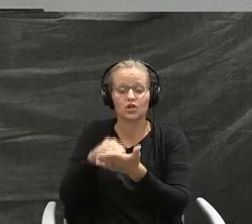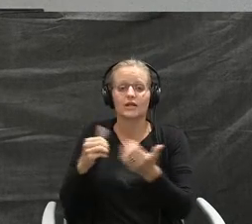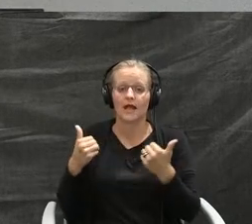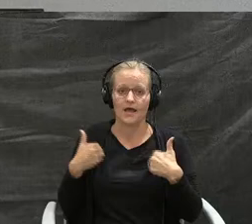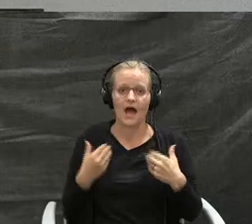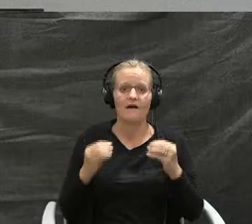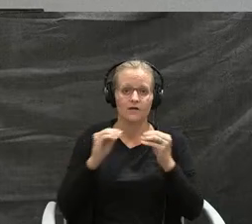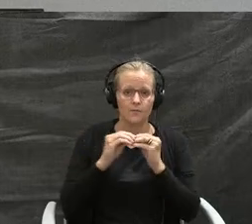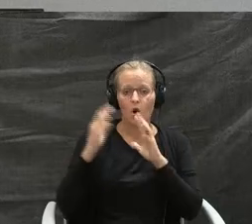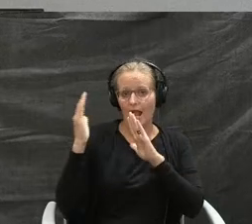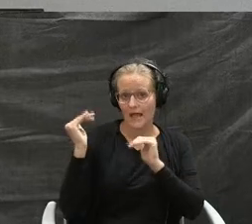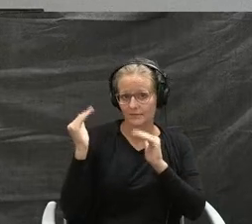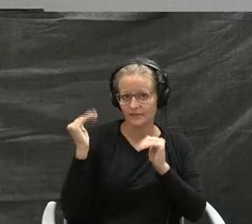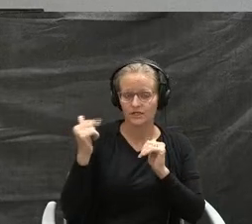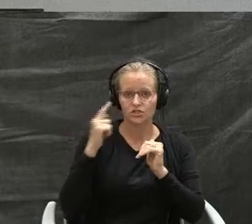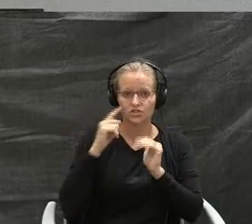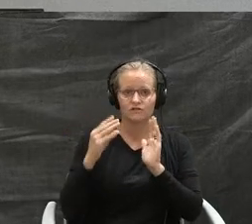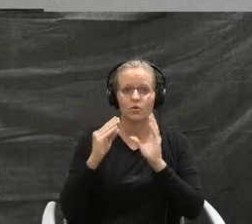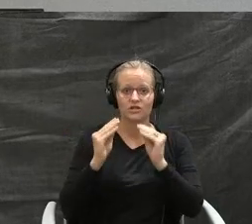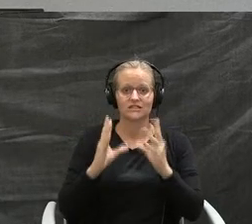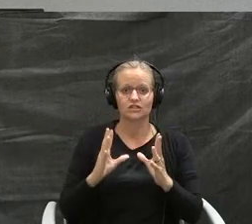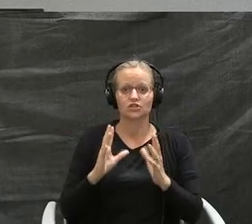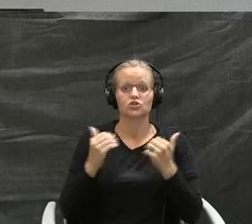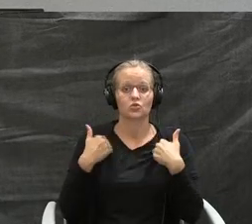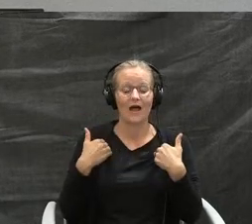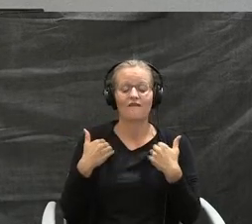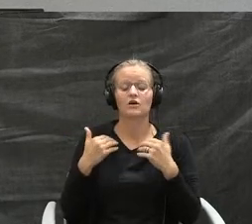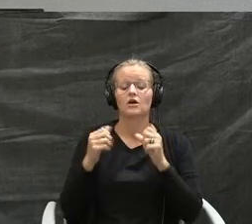learning. Parking passes Mr Erickson's working on the